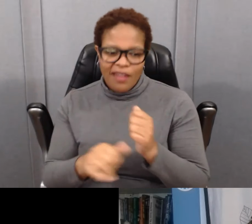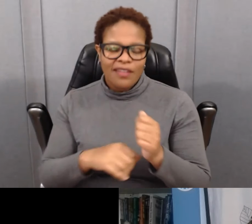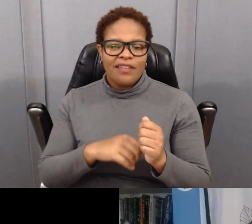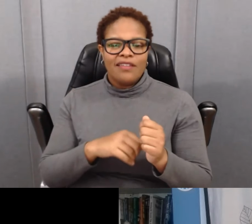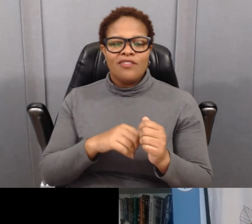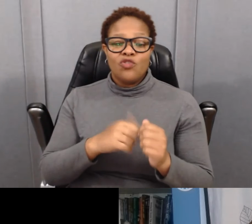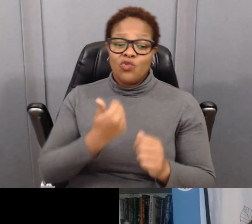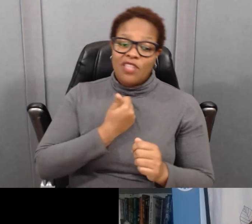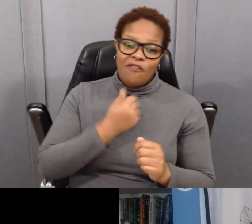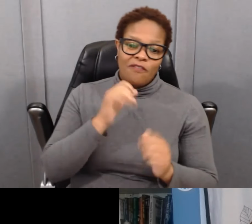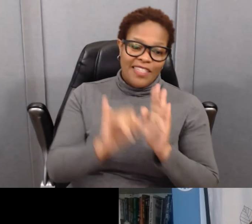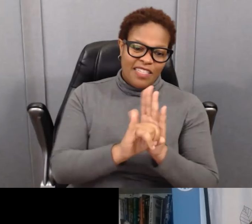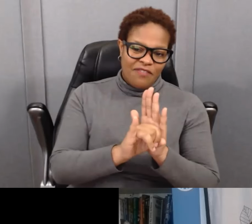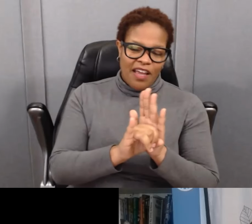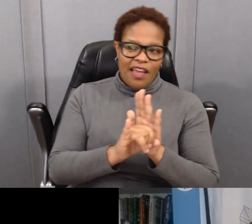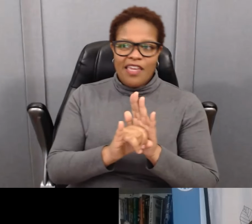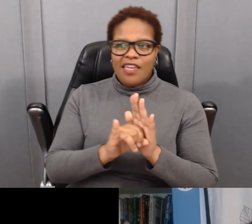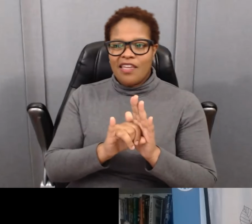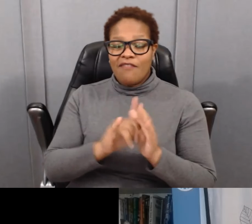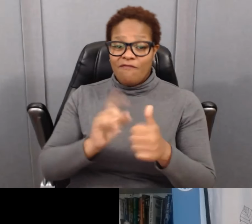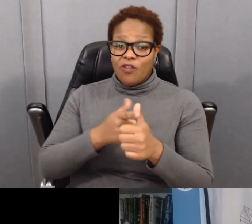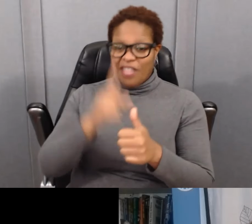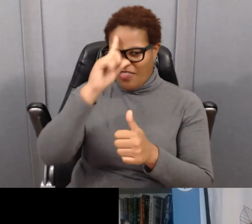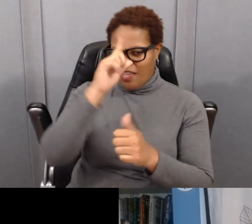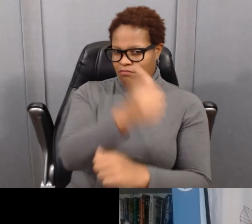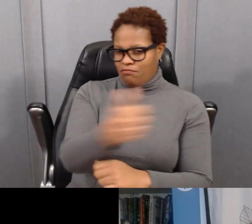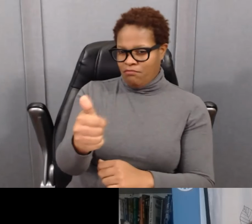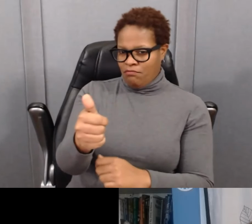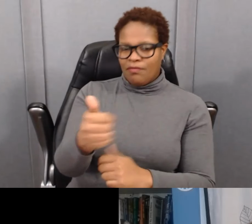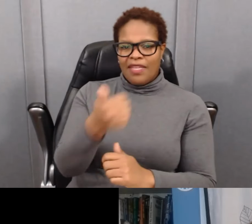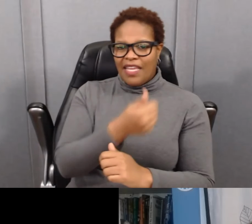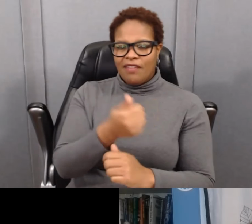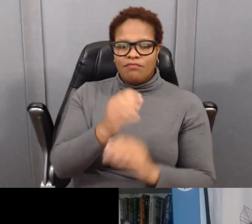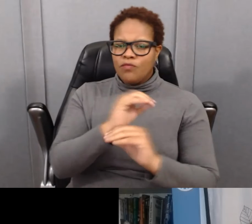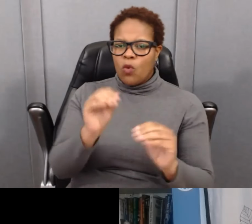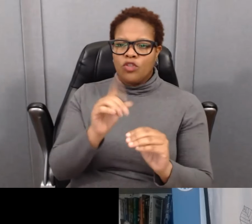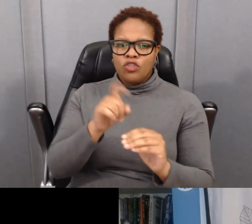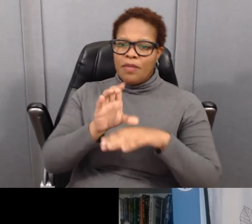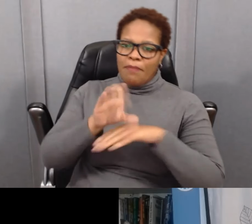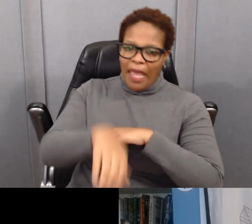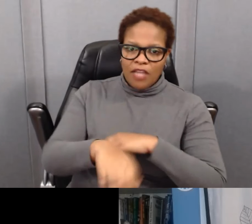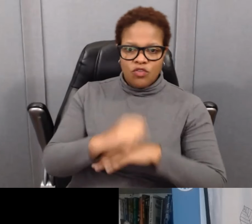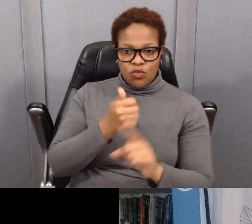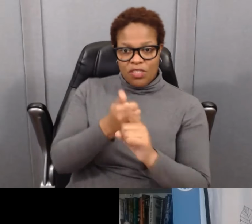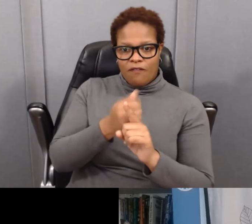number one, I think it's always up to the individual. I don't think anyone should be made to self-identify and give that information.